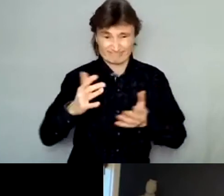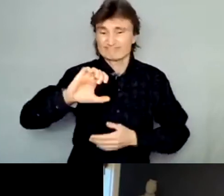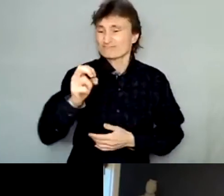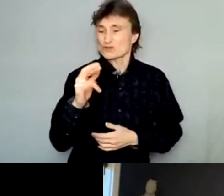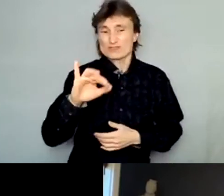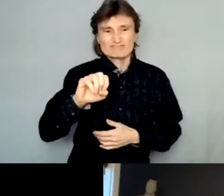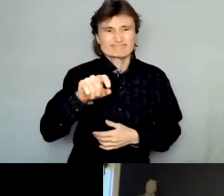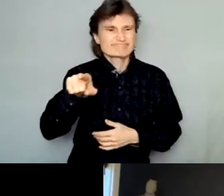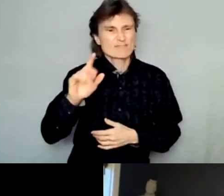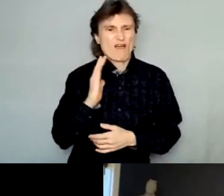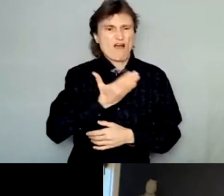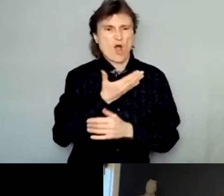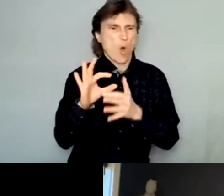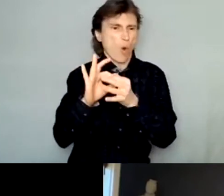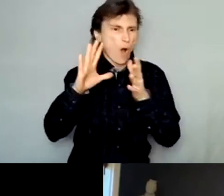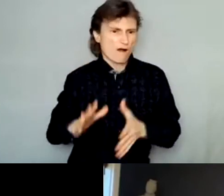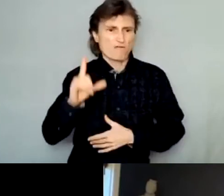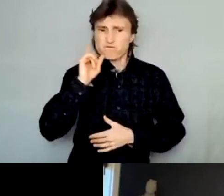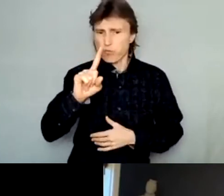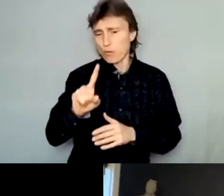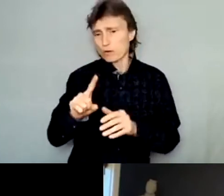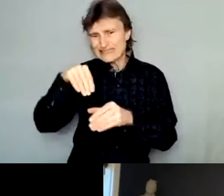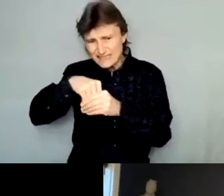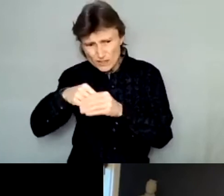we're really thankful for you being with us here today.